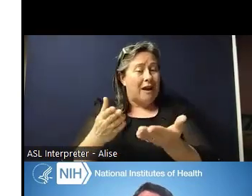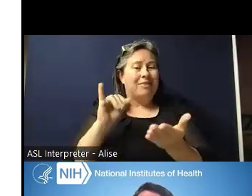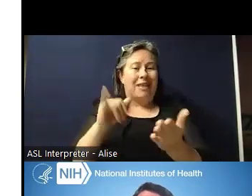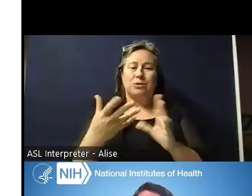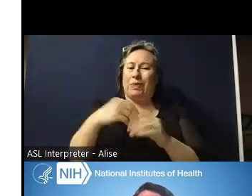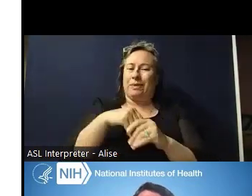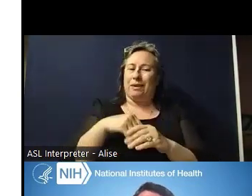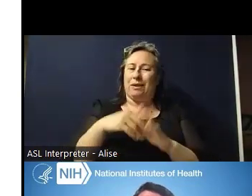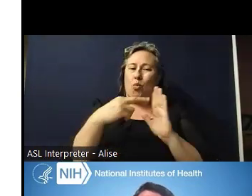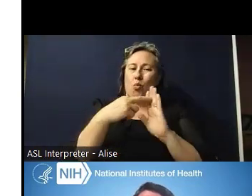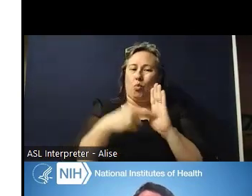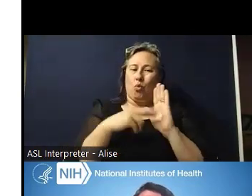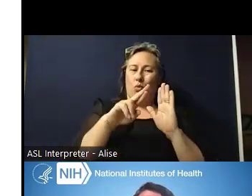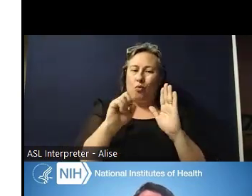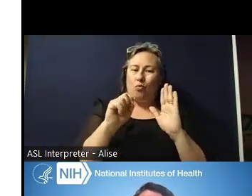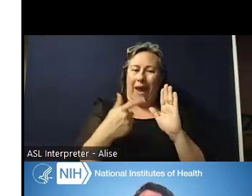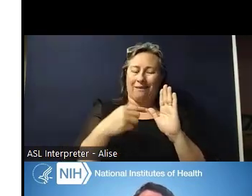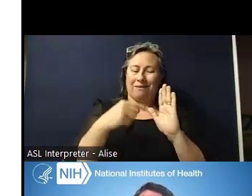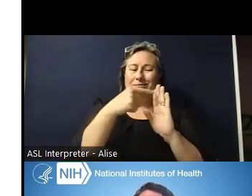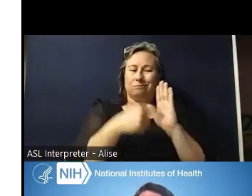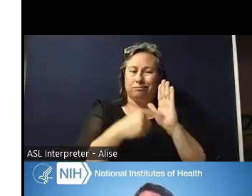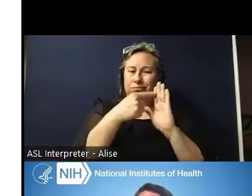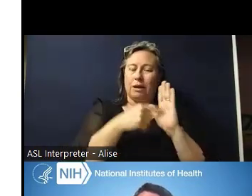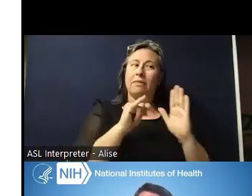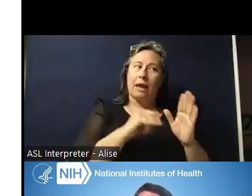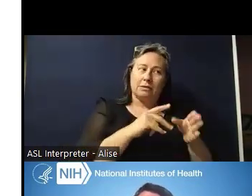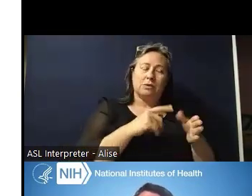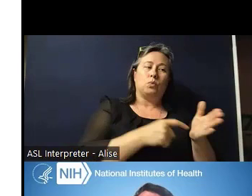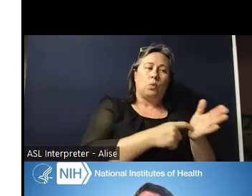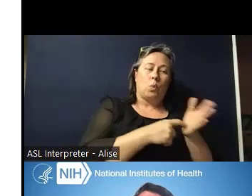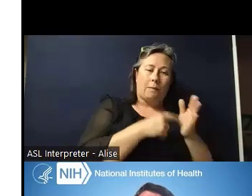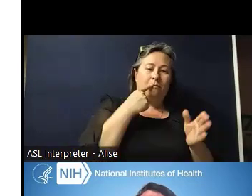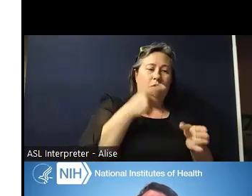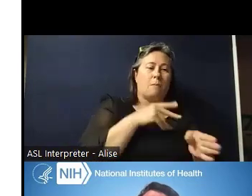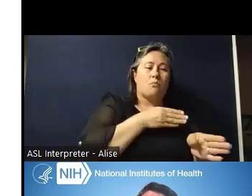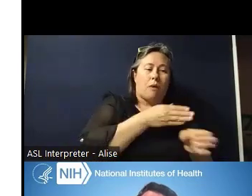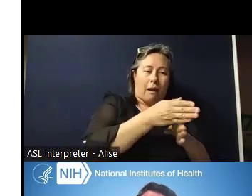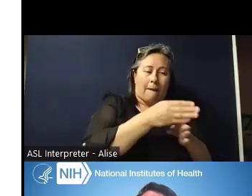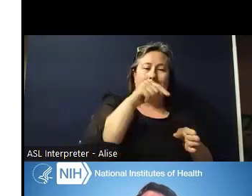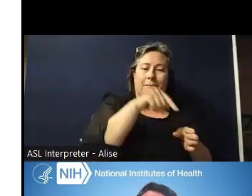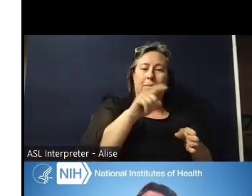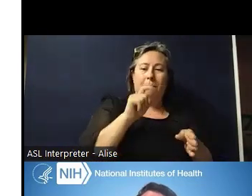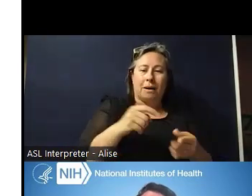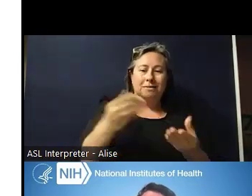And so that's a reporting requirement for the prime. They need to be able to provide us, NIH,